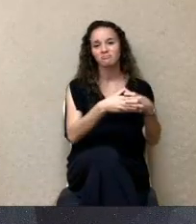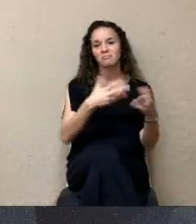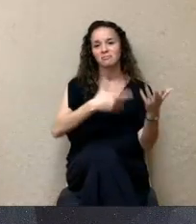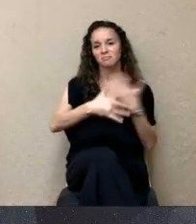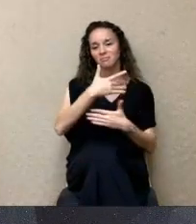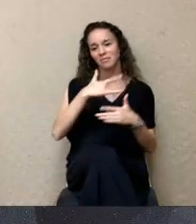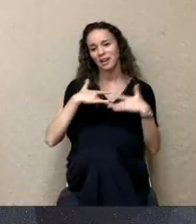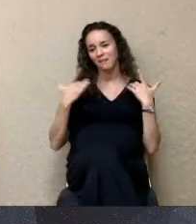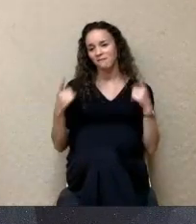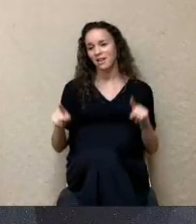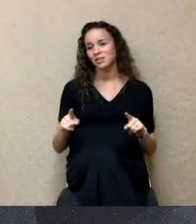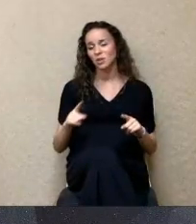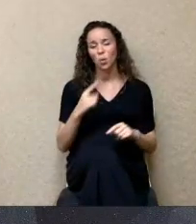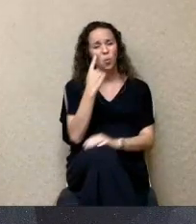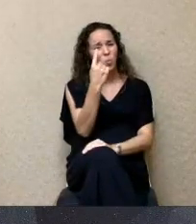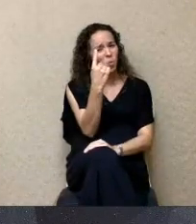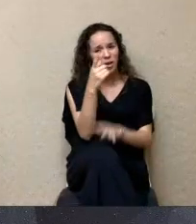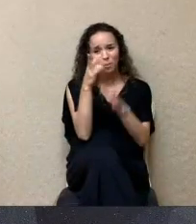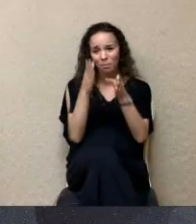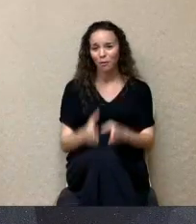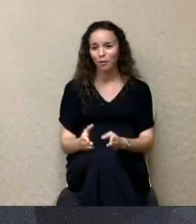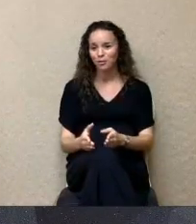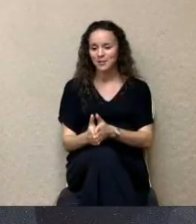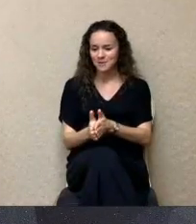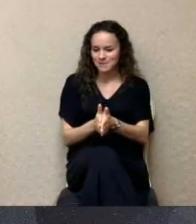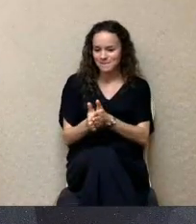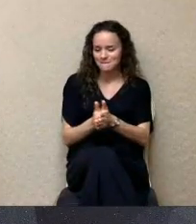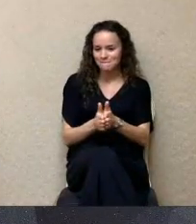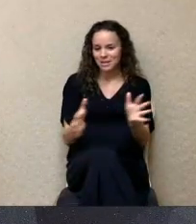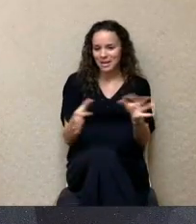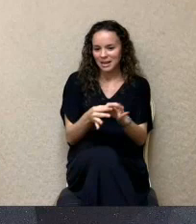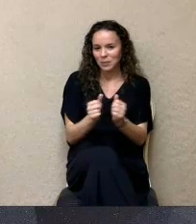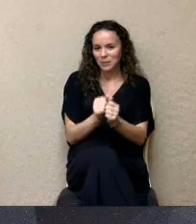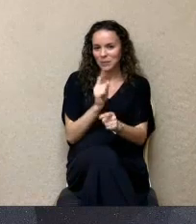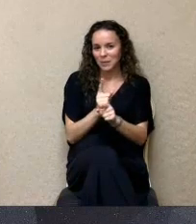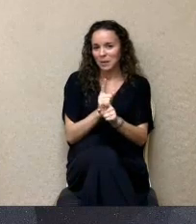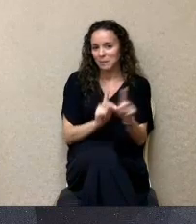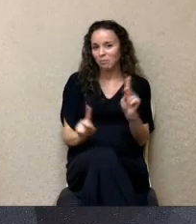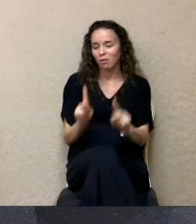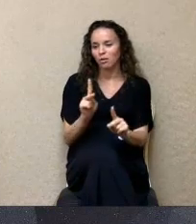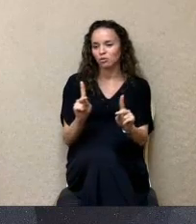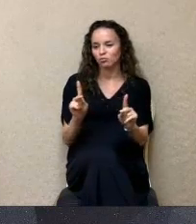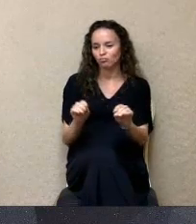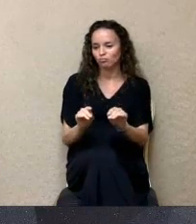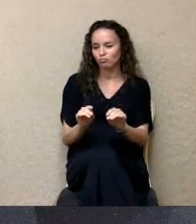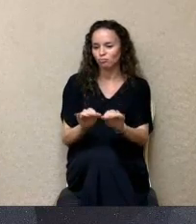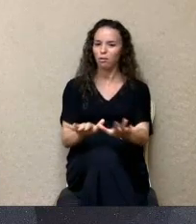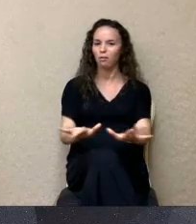takes just one person connecting with the right people to get that word out there.